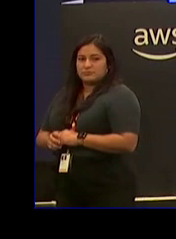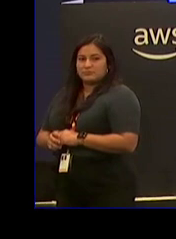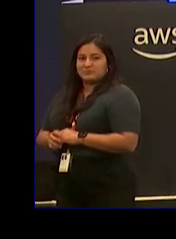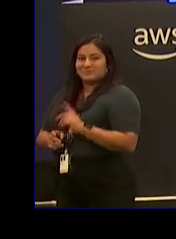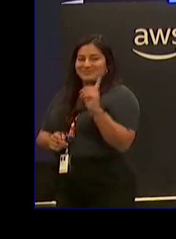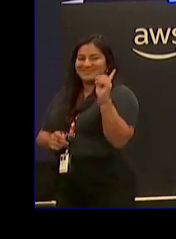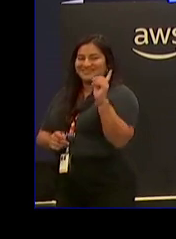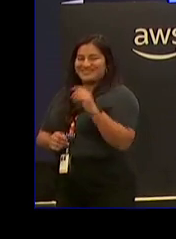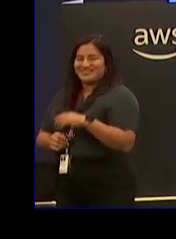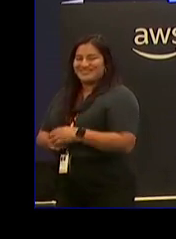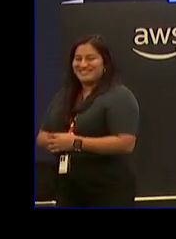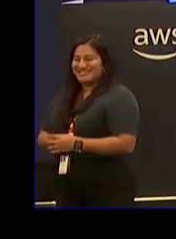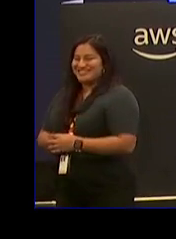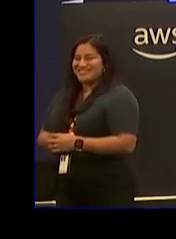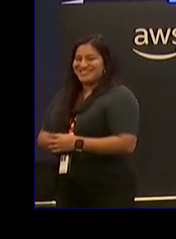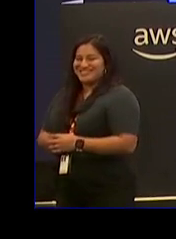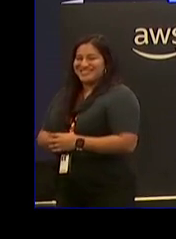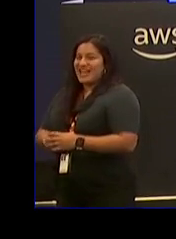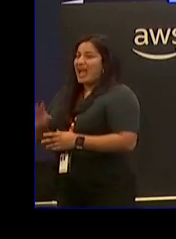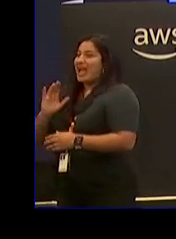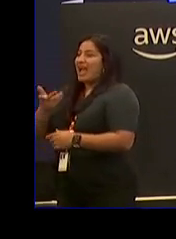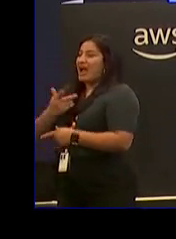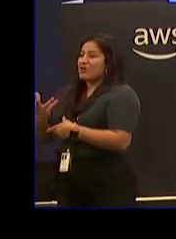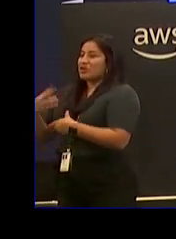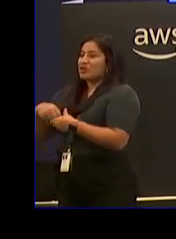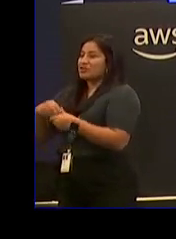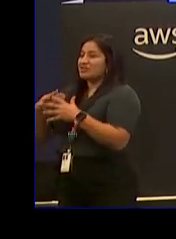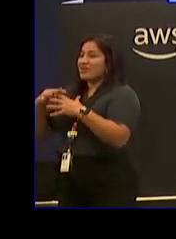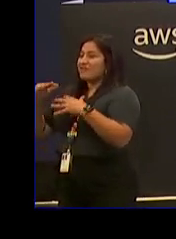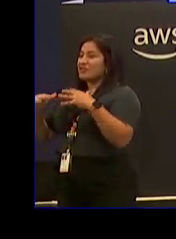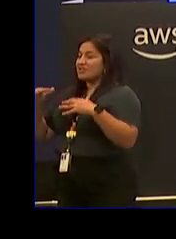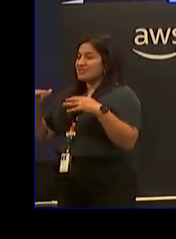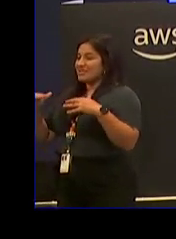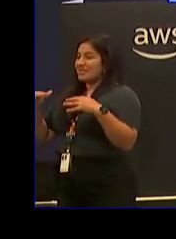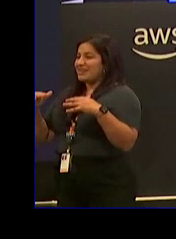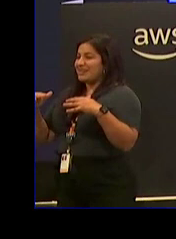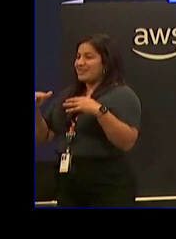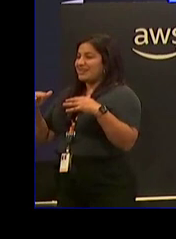Our inclusion, diversity, and, approach lies in,